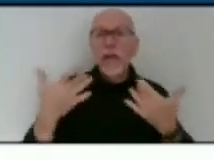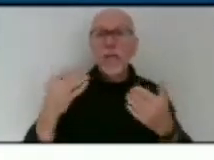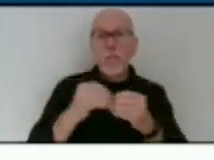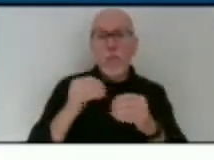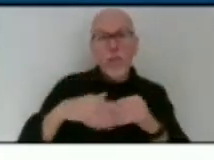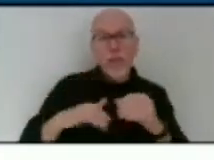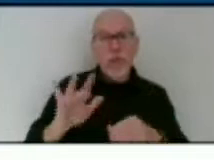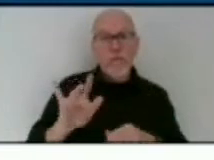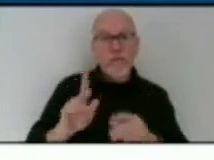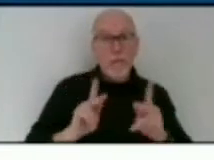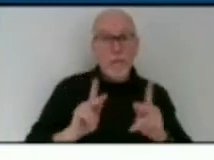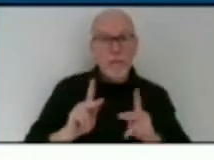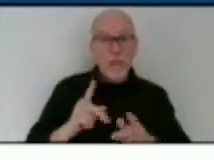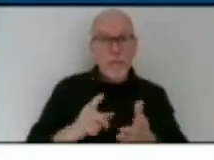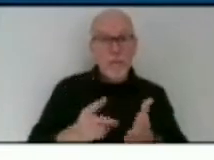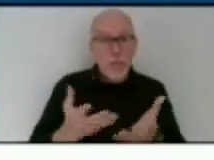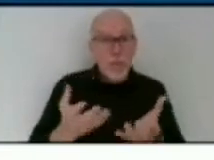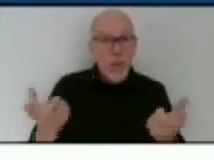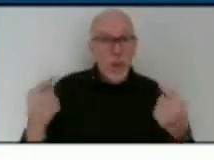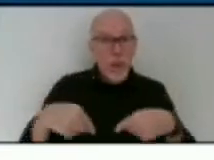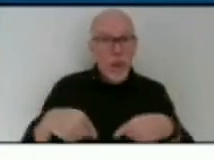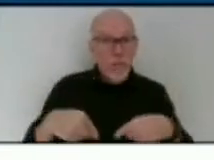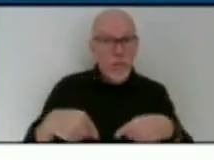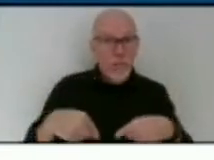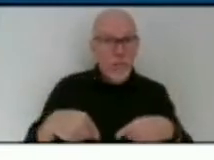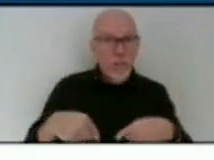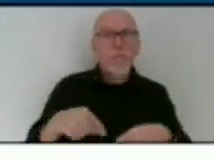people are requested to be in attendance must submit a plan to the